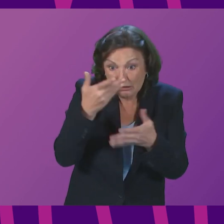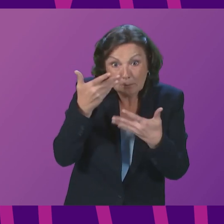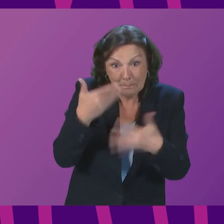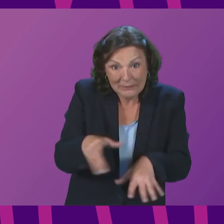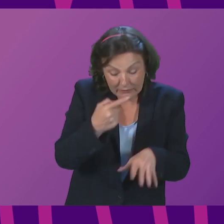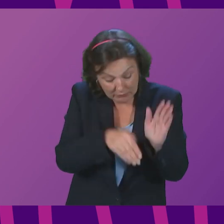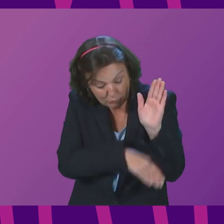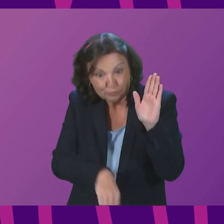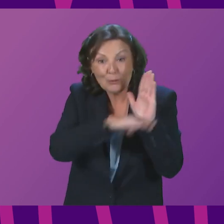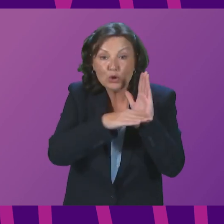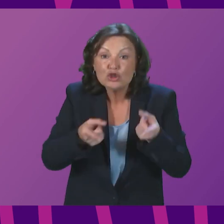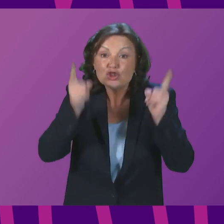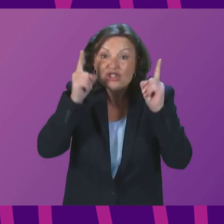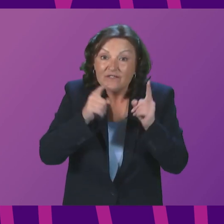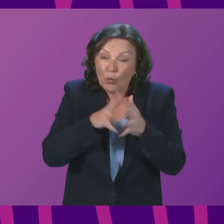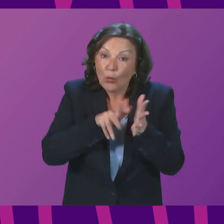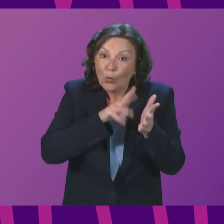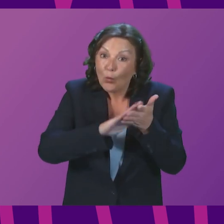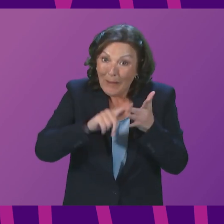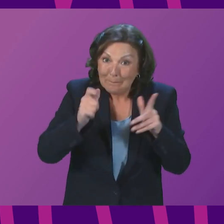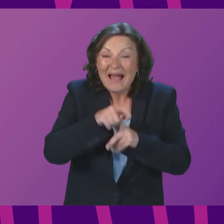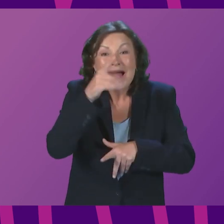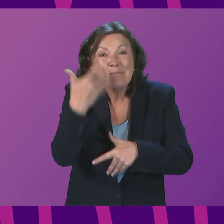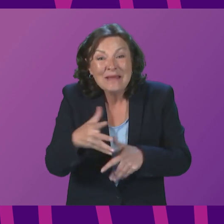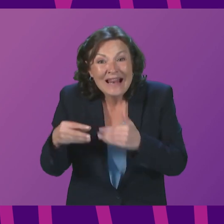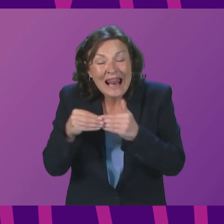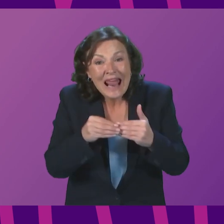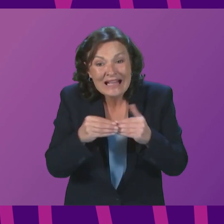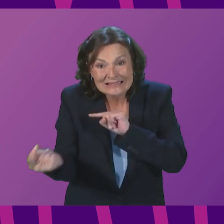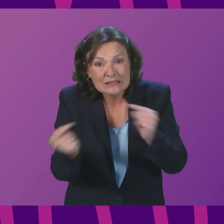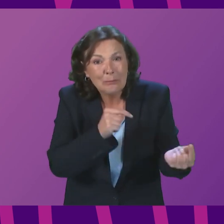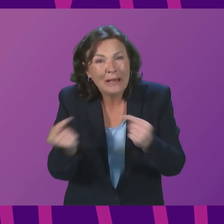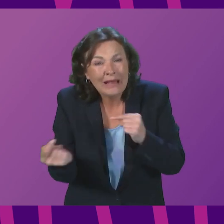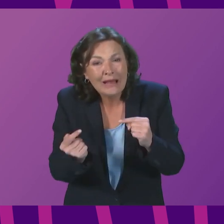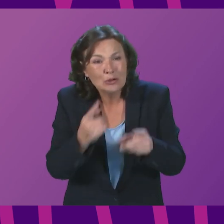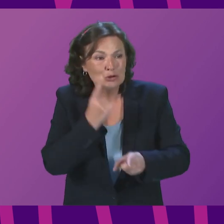to chief whip and he actually led a debate on harassment while being investigated for harassment.